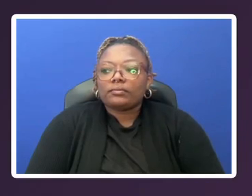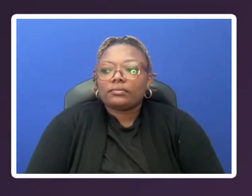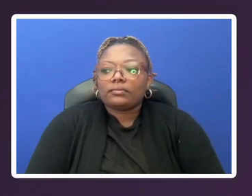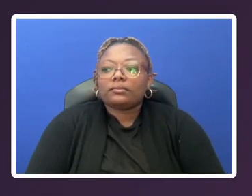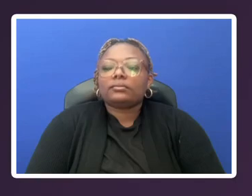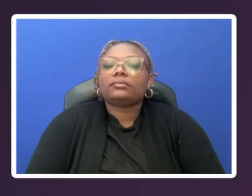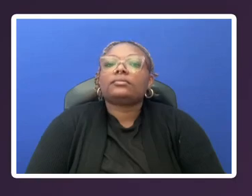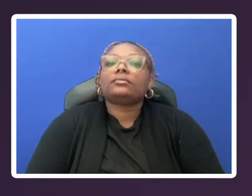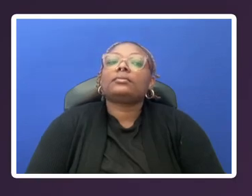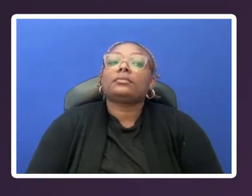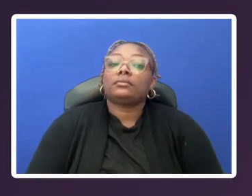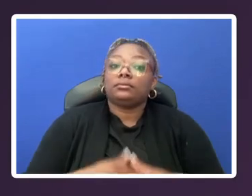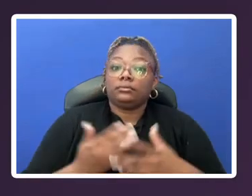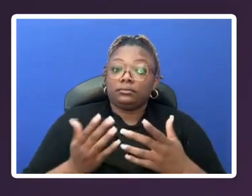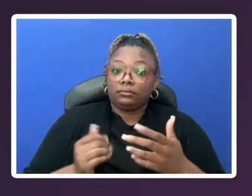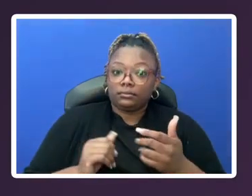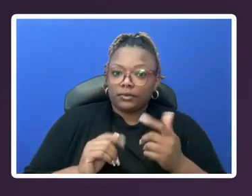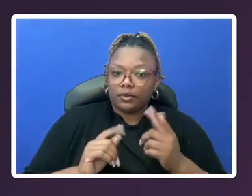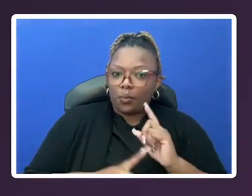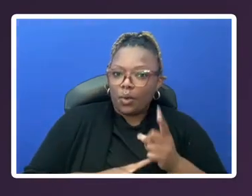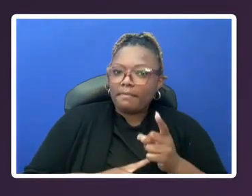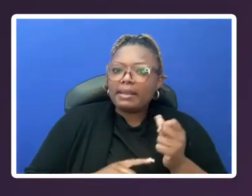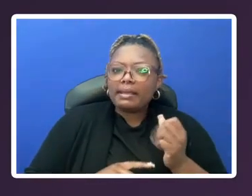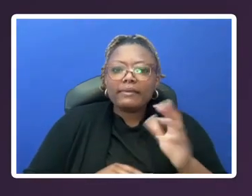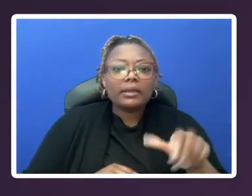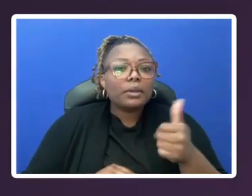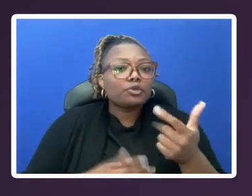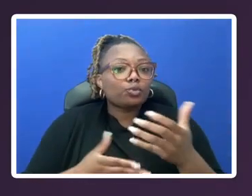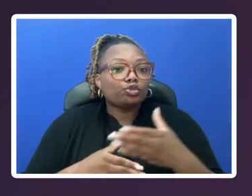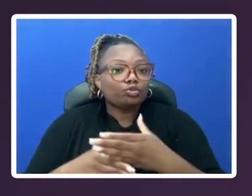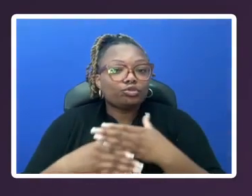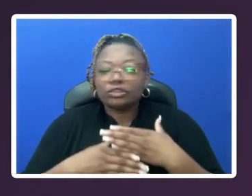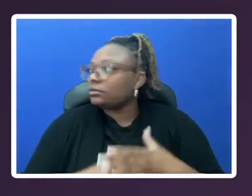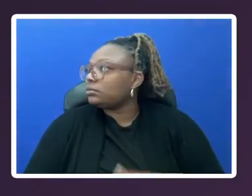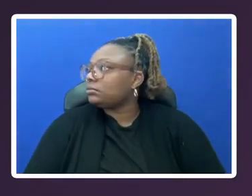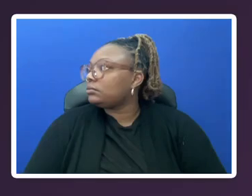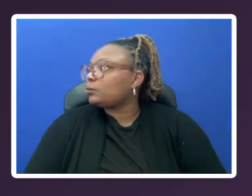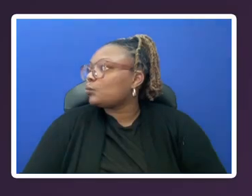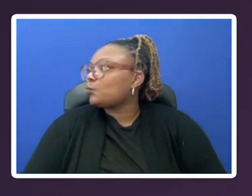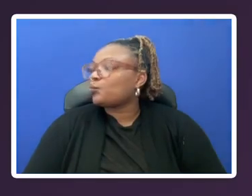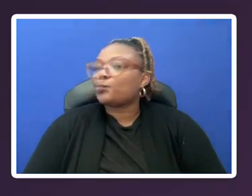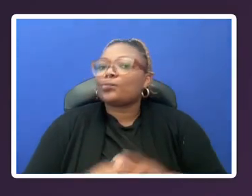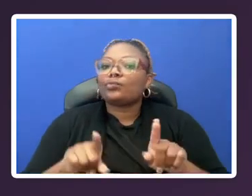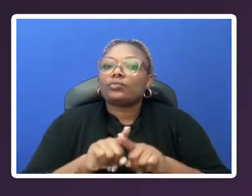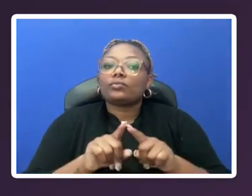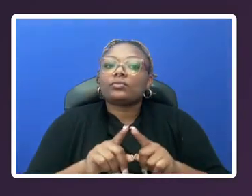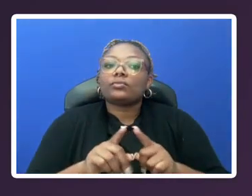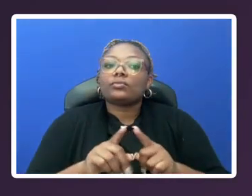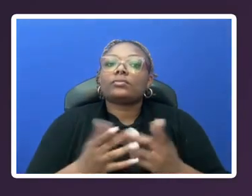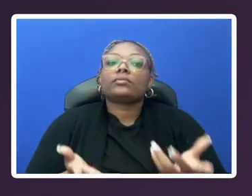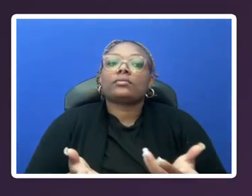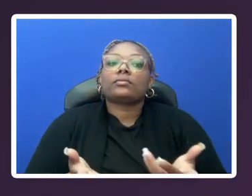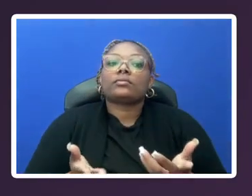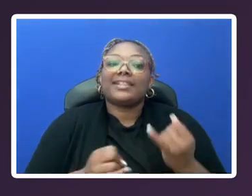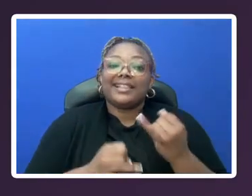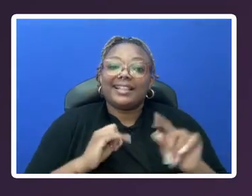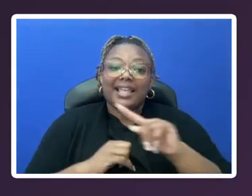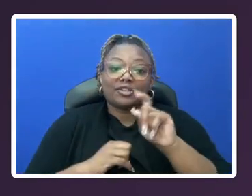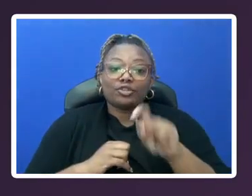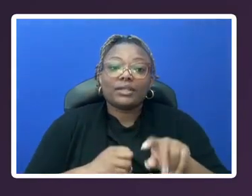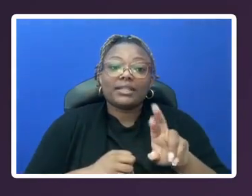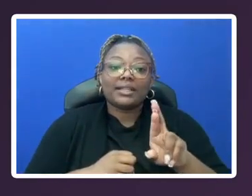if they'd like to share. And I'd like to bring that last question that Renee posed at the end,